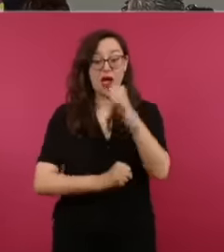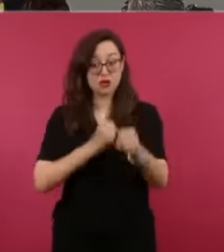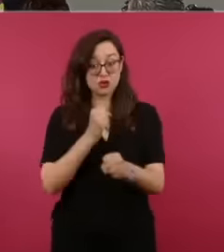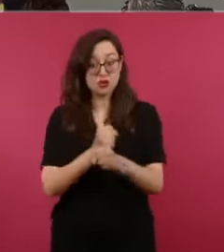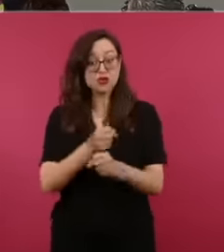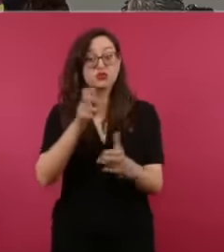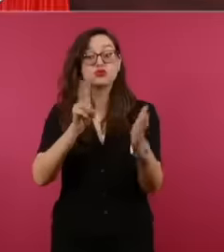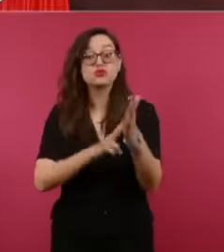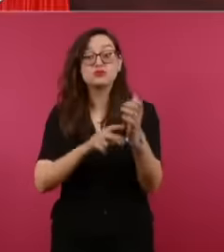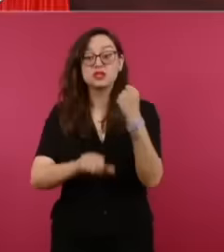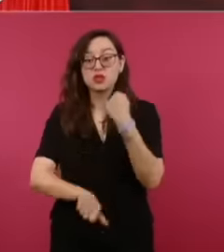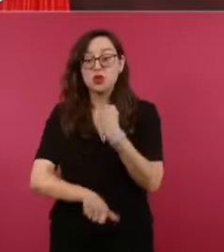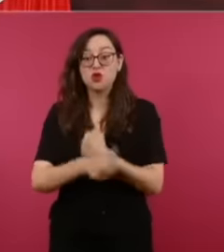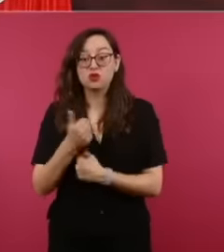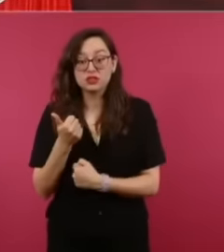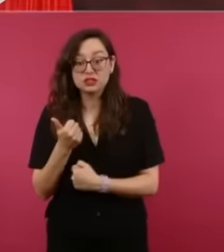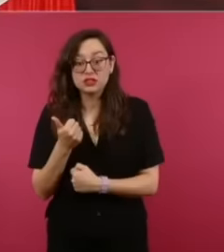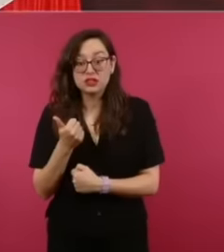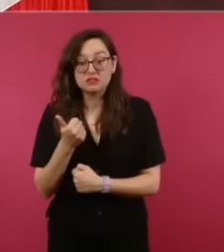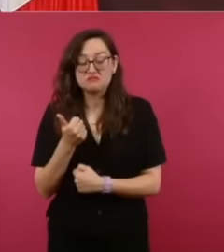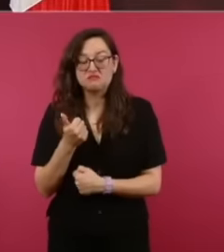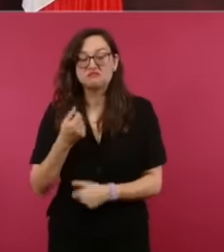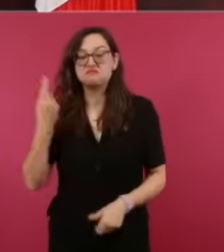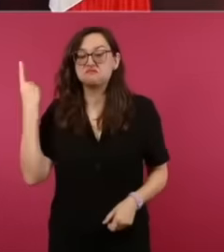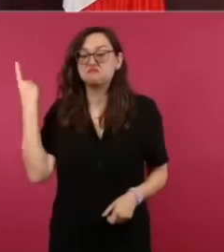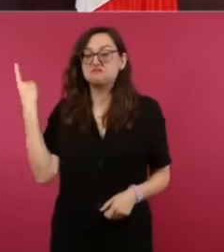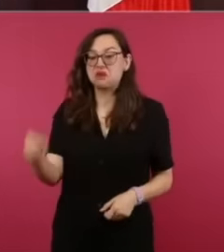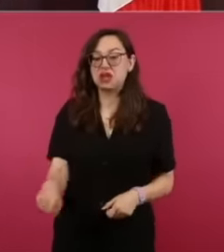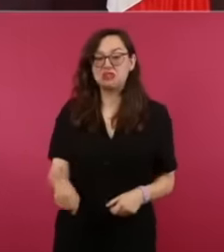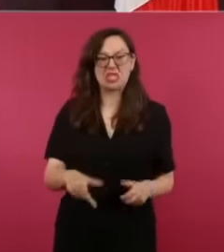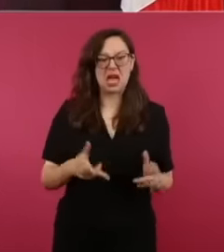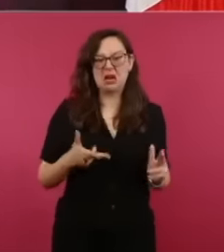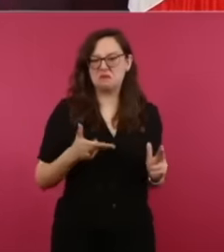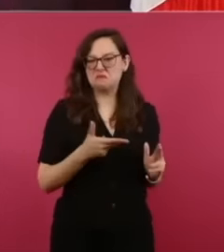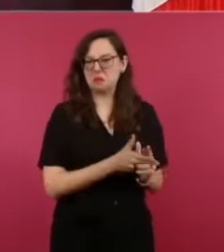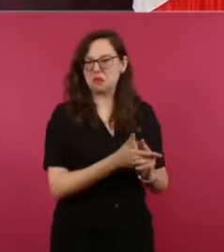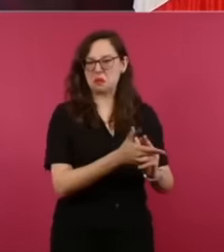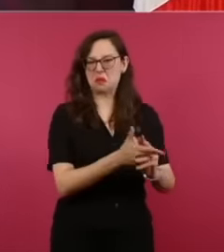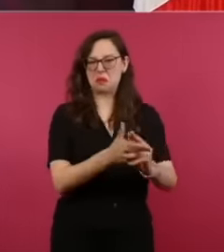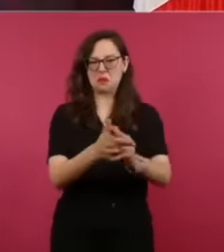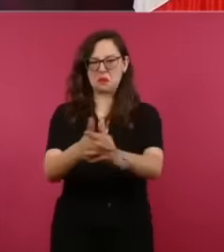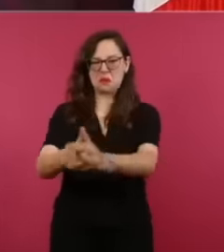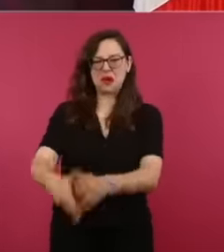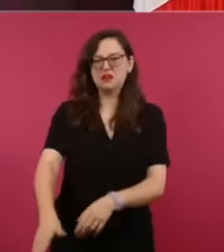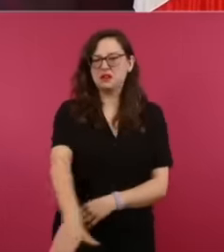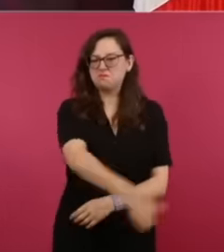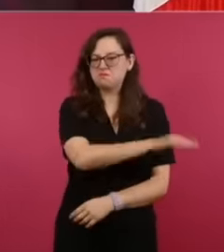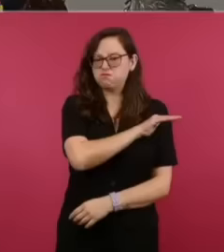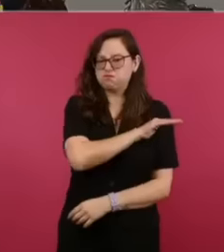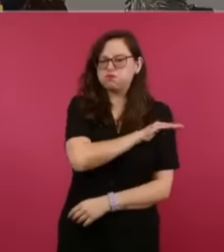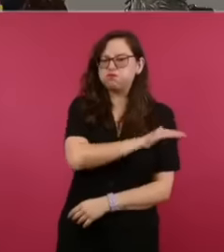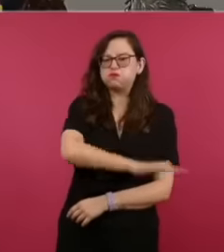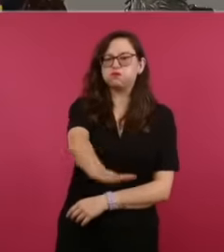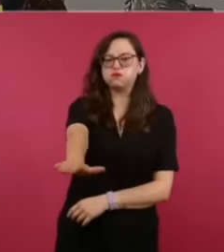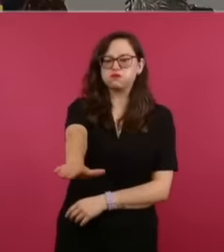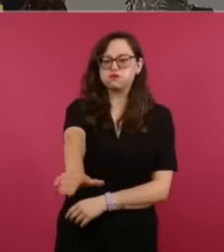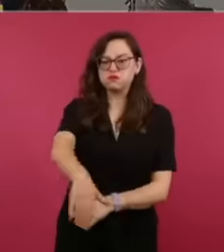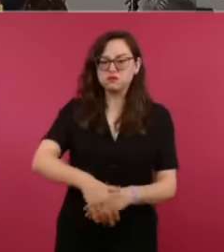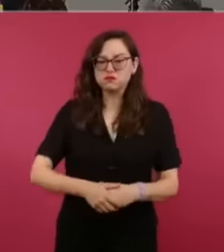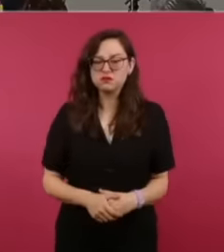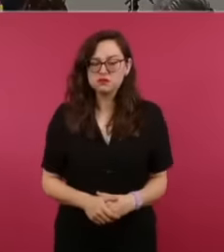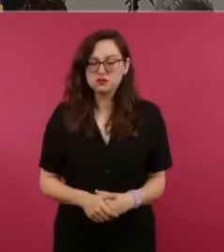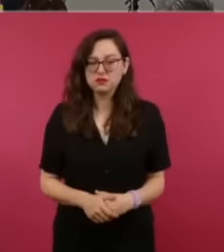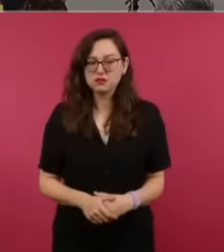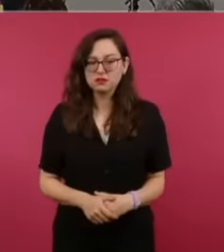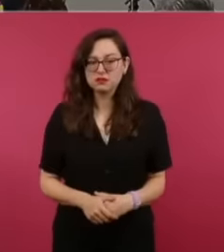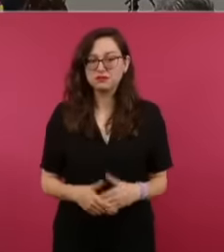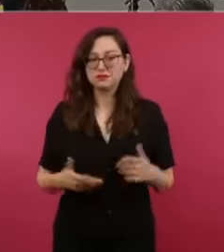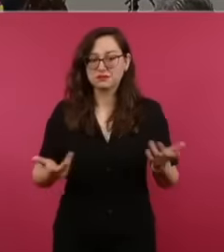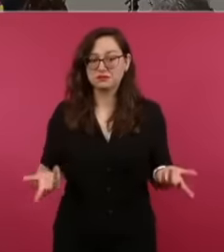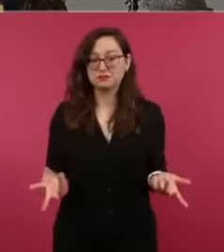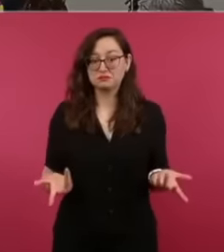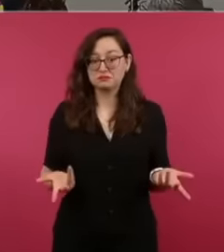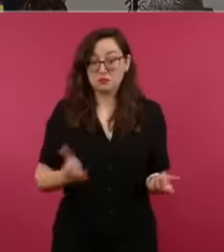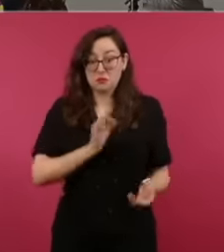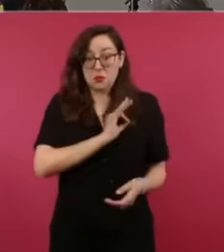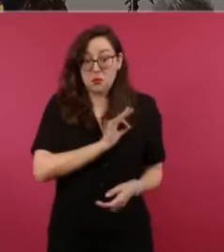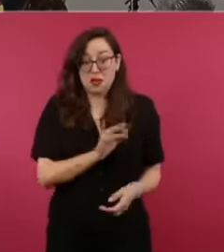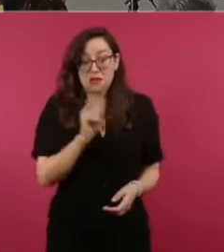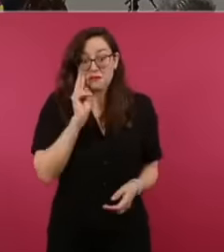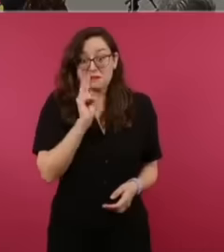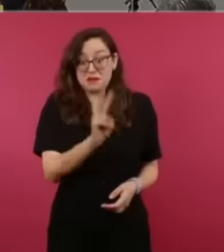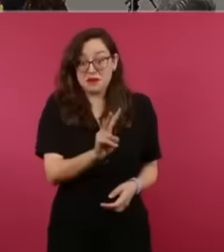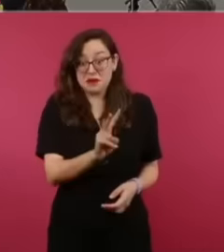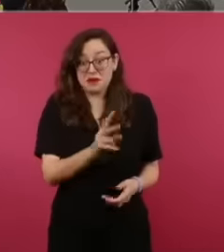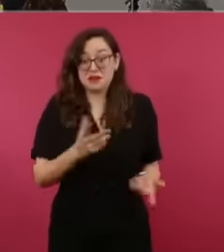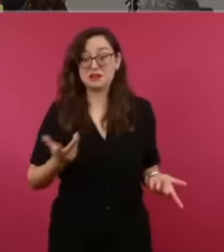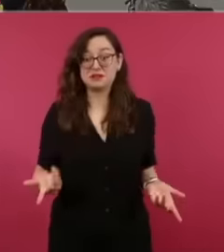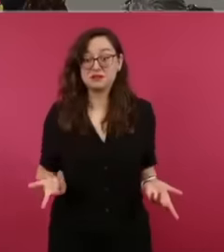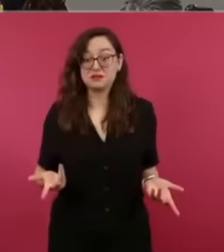devastating and it can be seen very clearly here because there were more deaths in